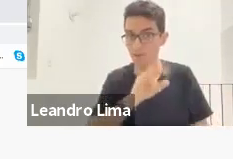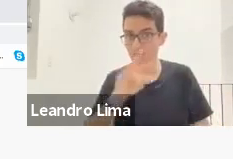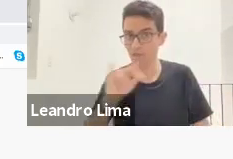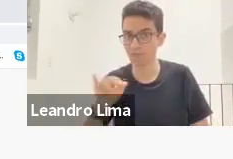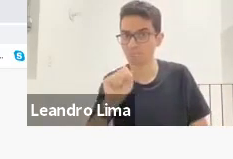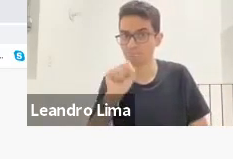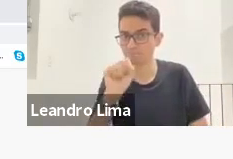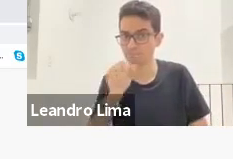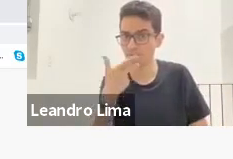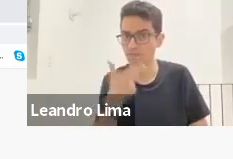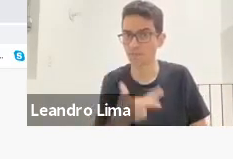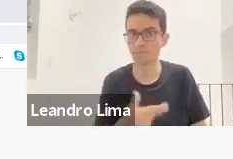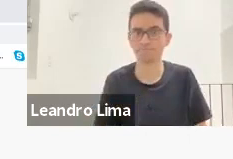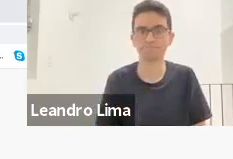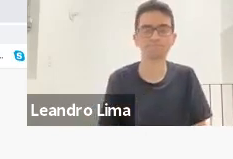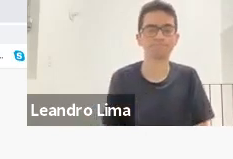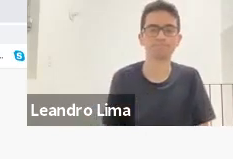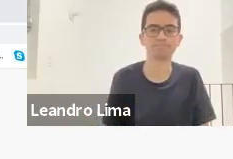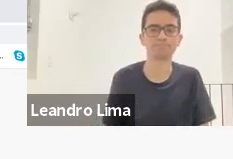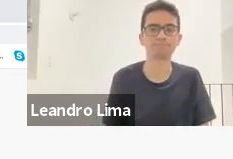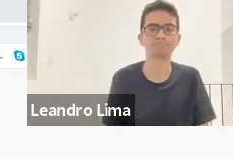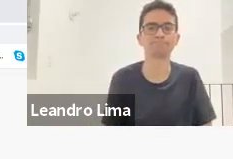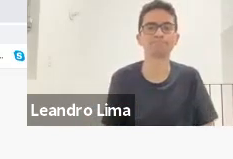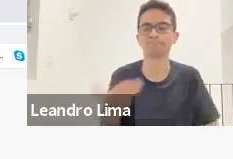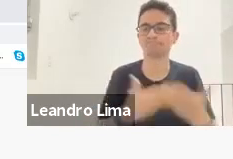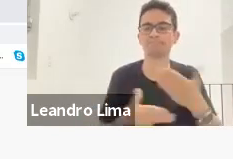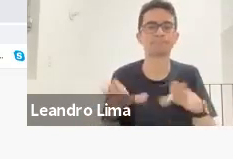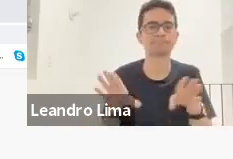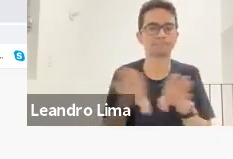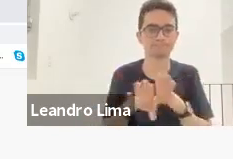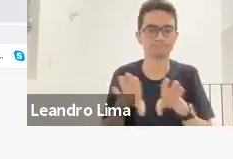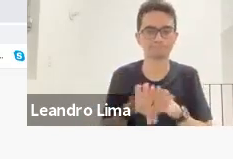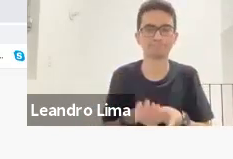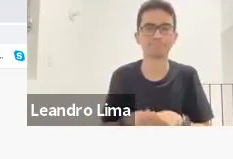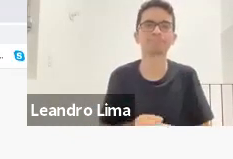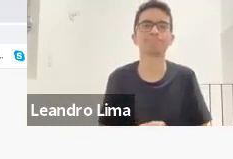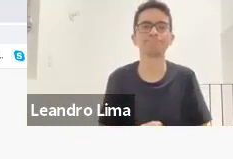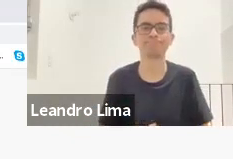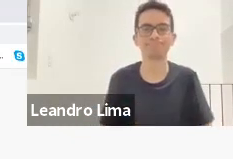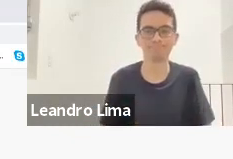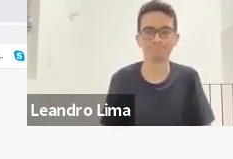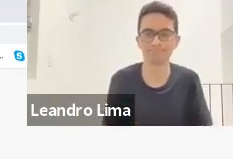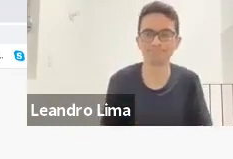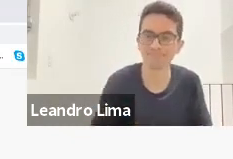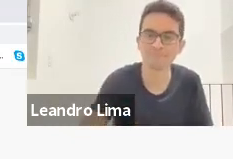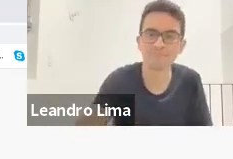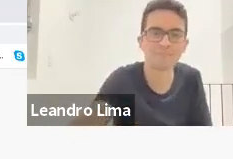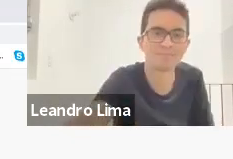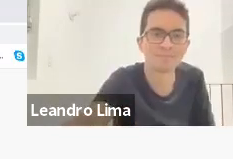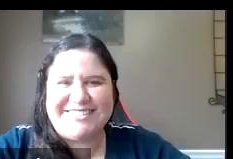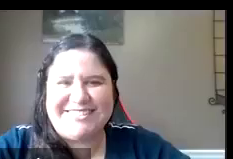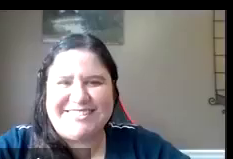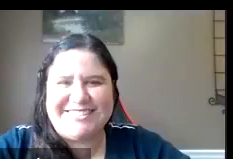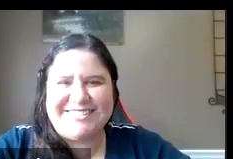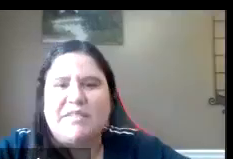veeva. It's making it so I can't see